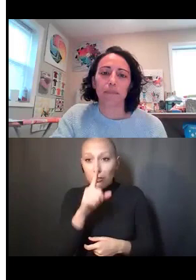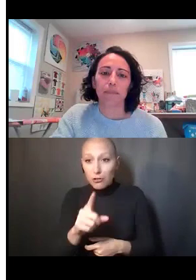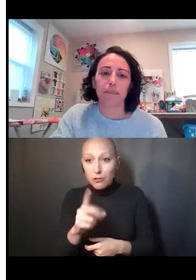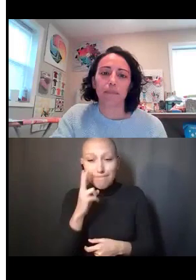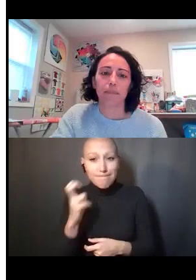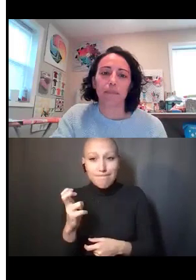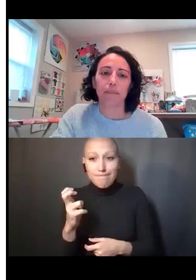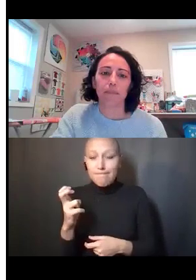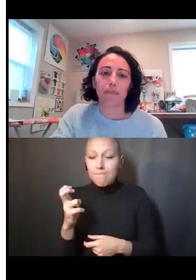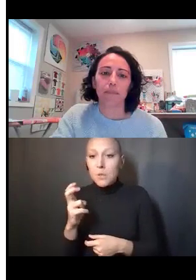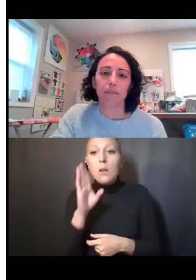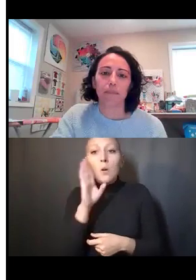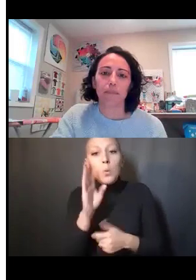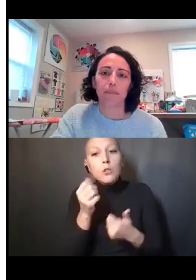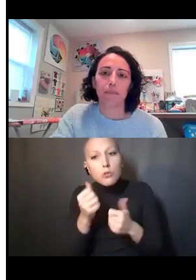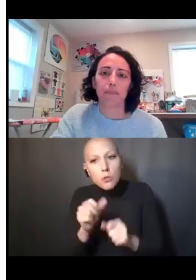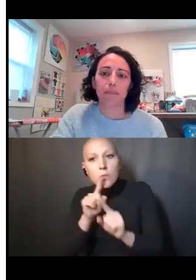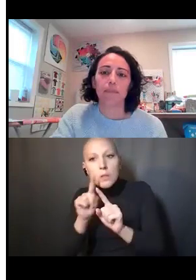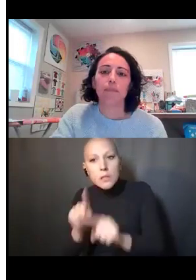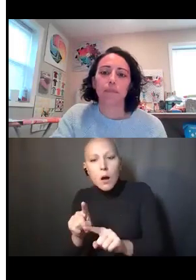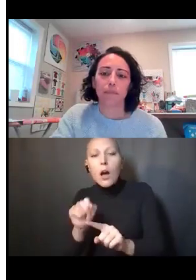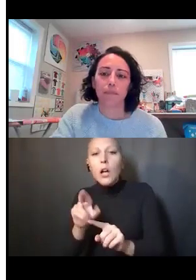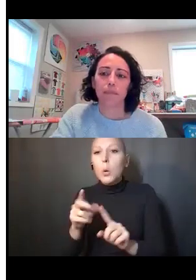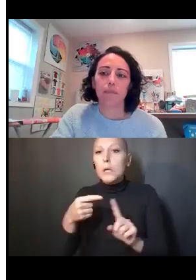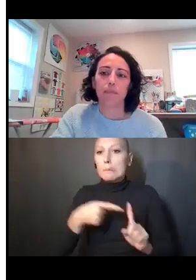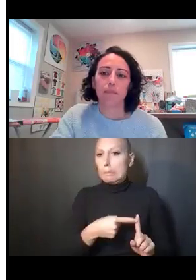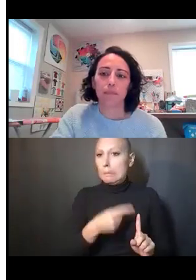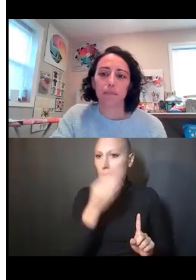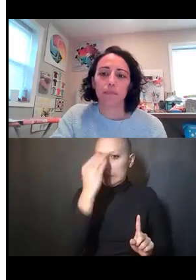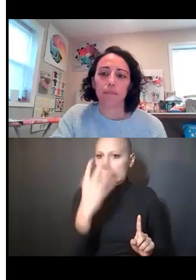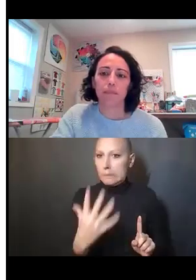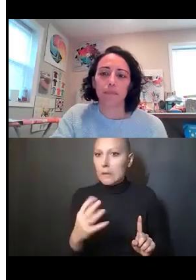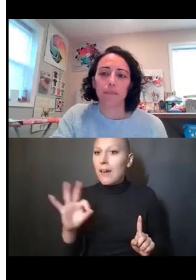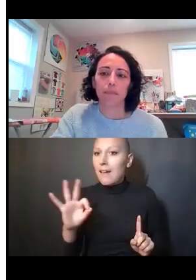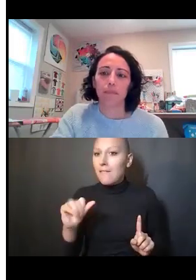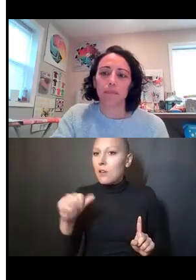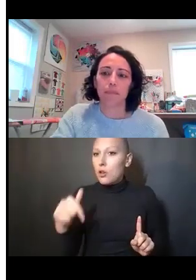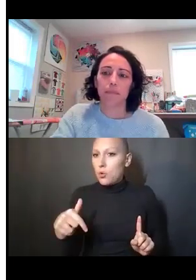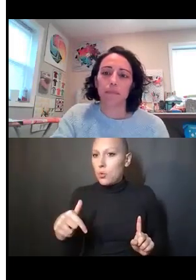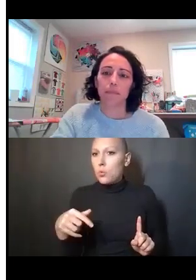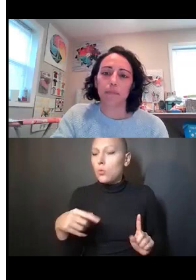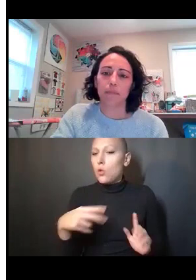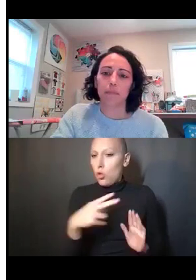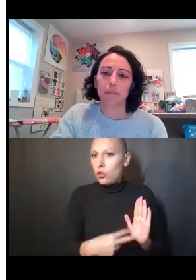or point you to the FAQ, because there are some FAQs.